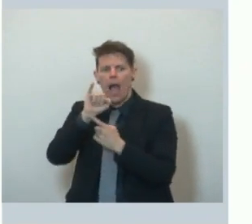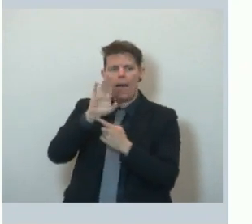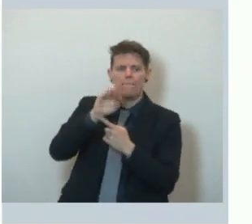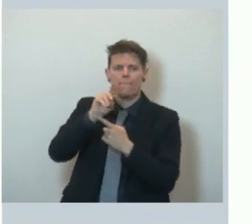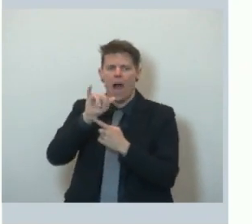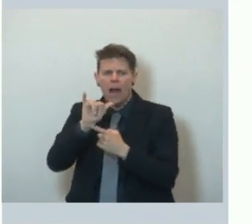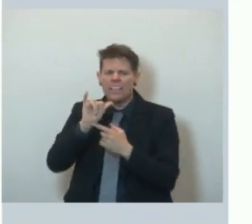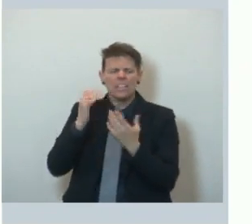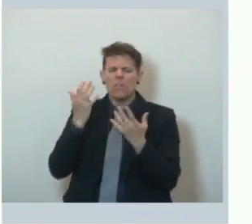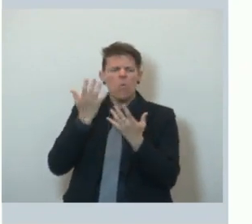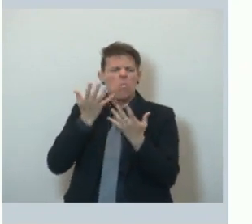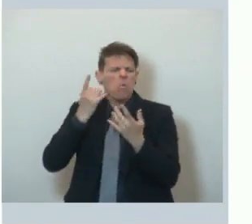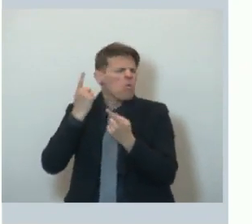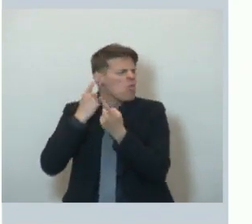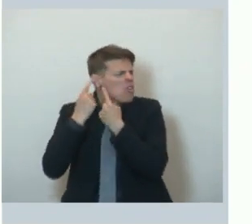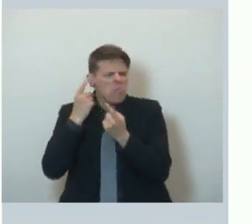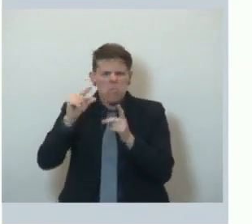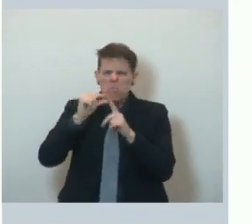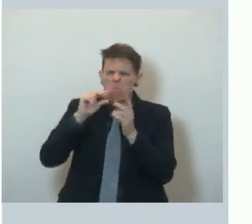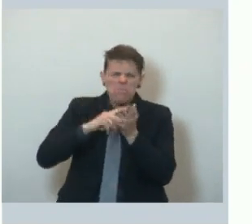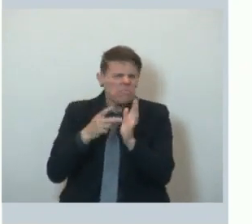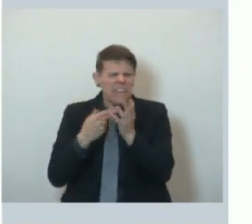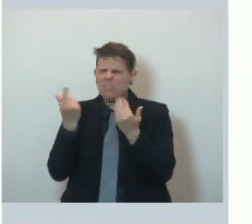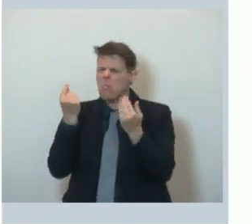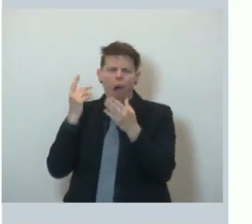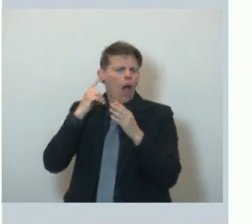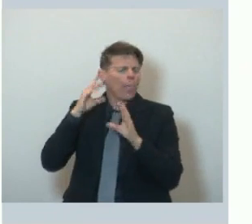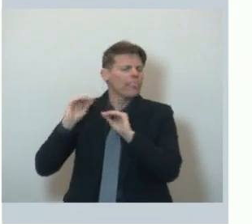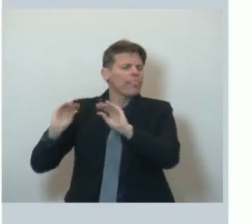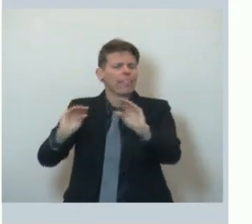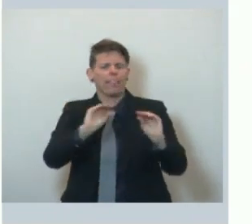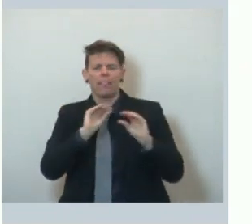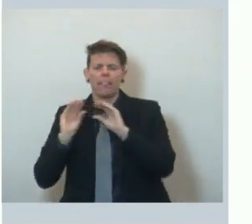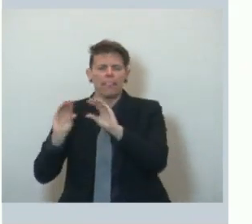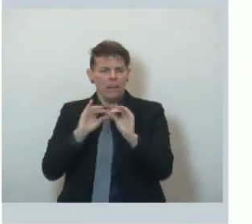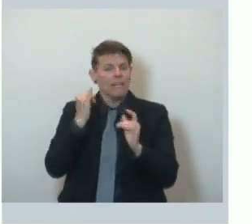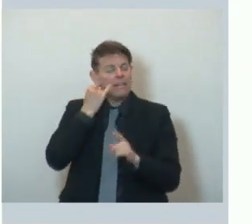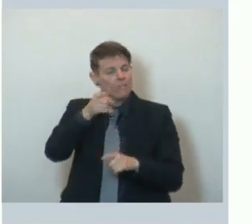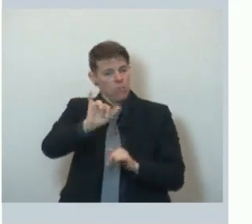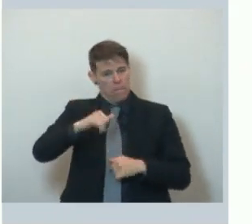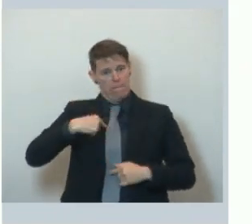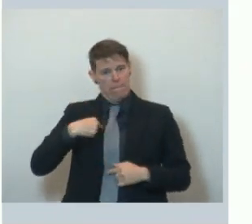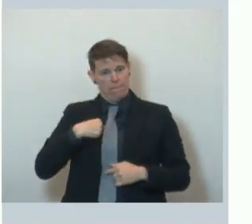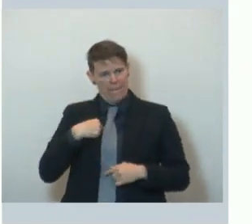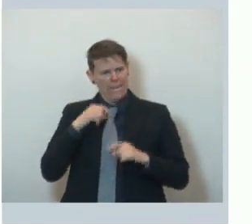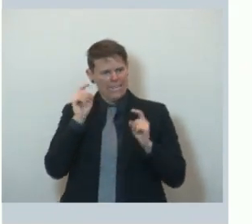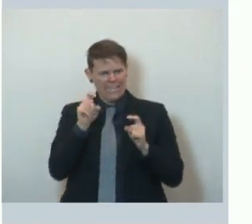I’VE BEEN GETTING THIS PAST WEEK AS WHAT ABOUT ANTIBODY TESTS THERE. IT’S ALL OVER THE NEWS.